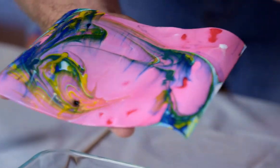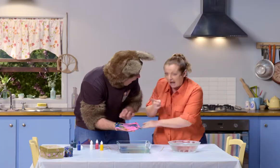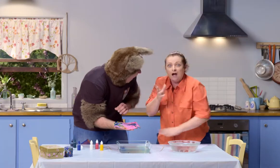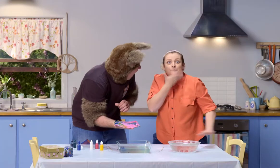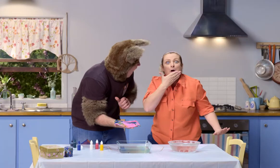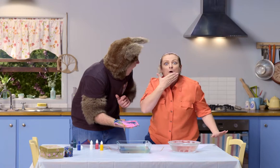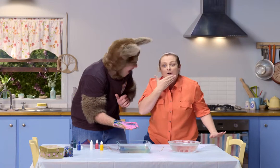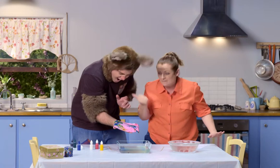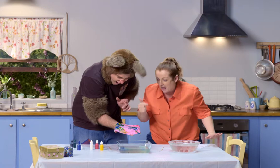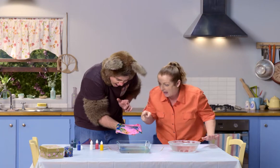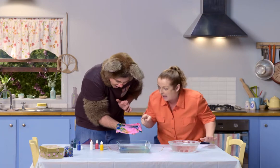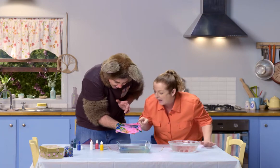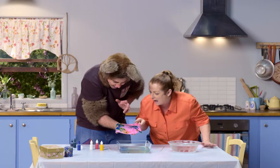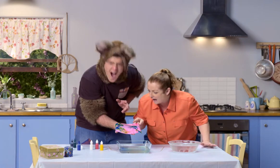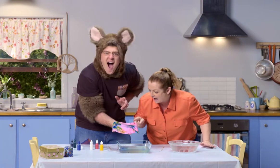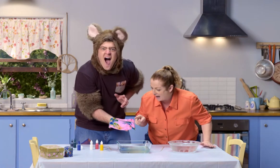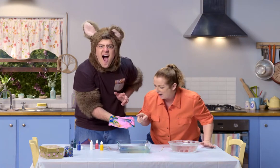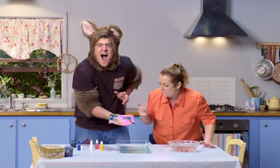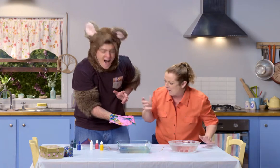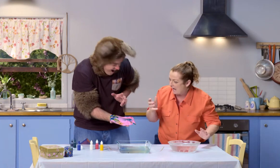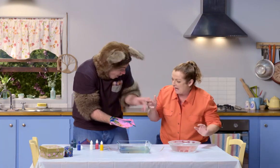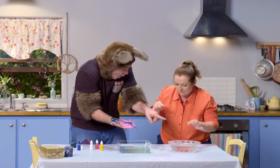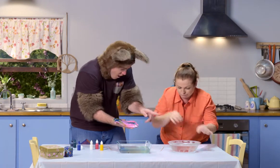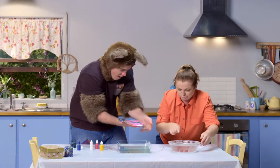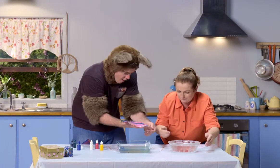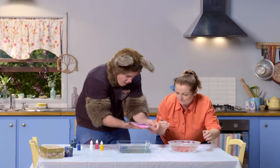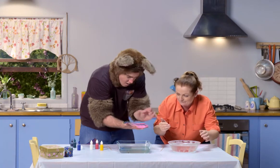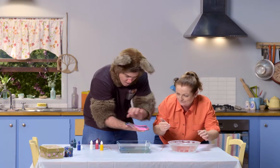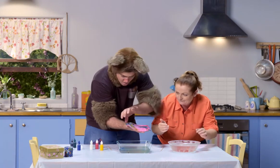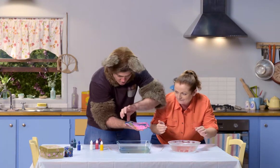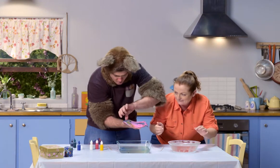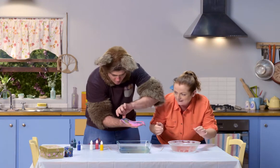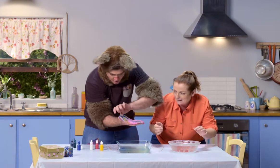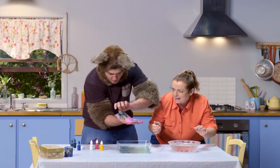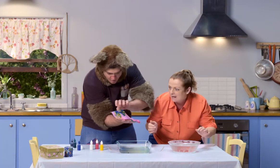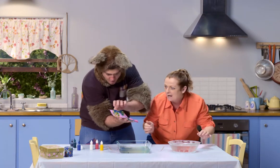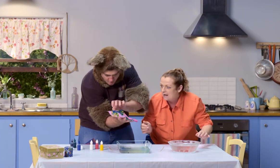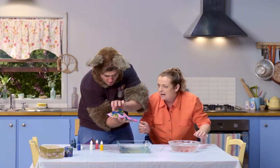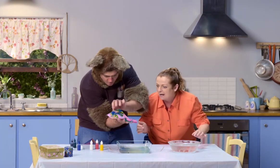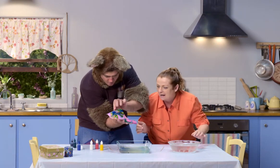Oh, that is beautiful! Oh, wow! Wow! Put it in there. OK.